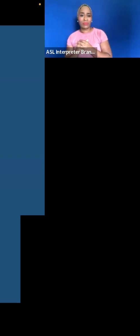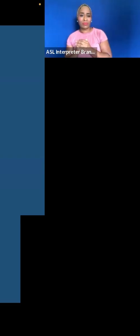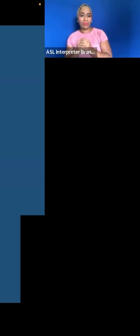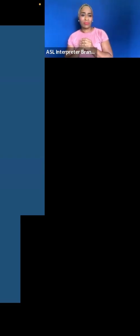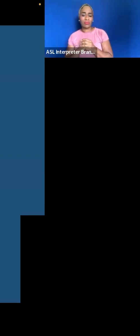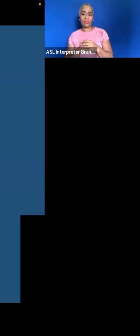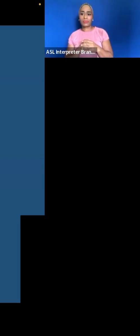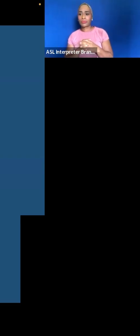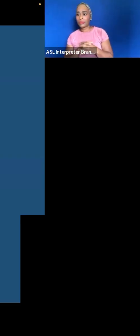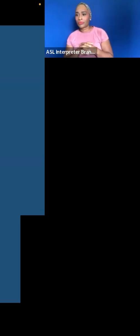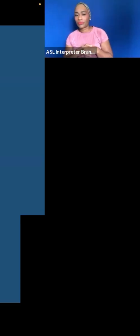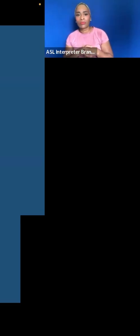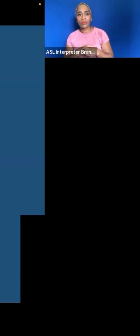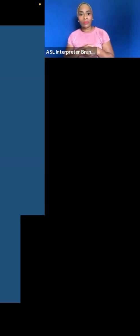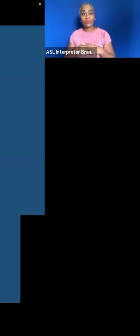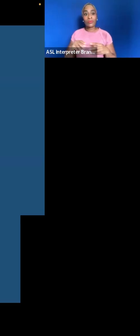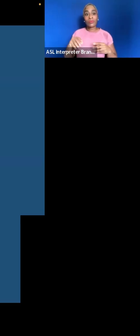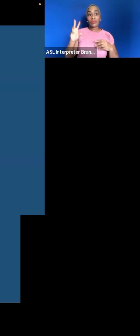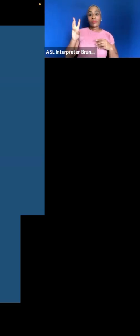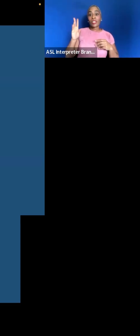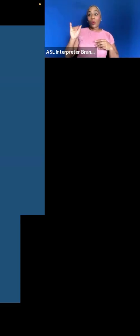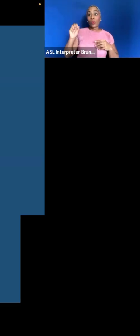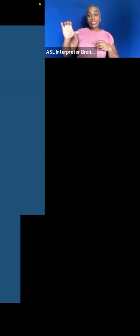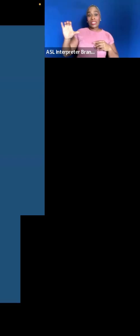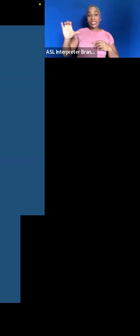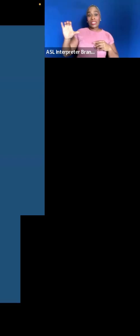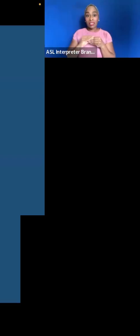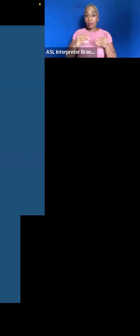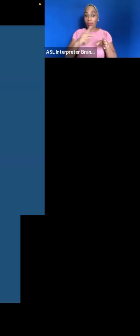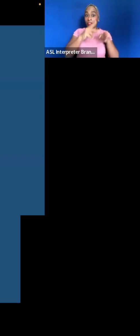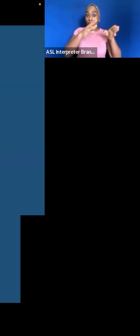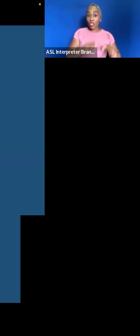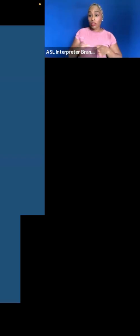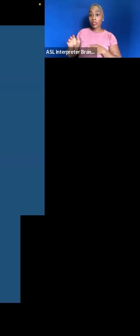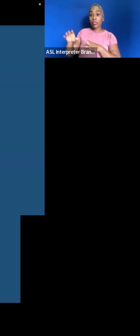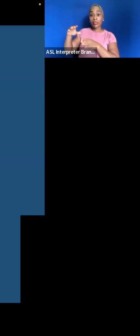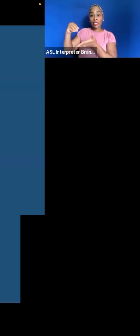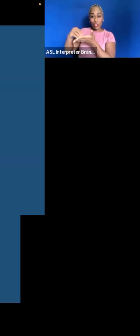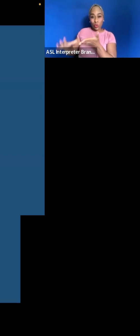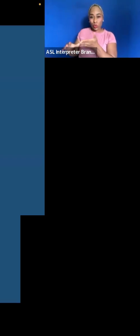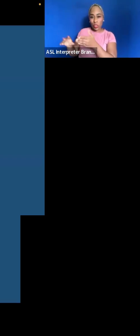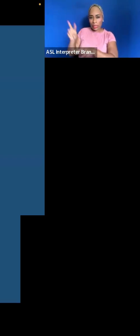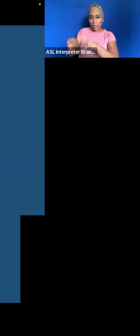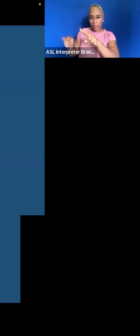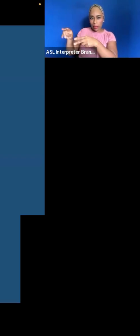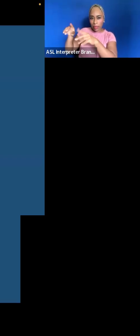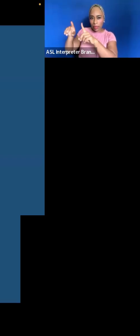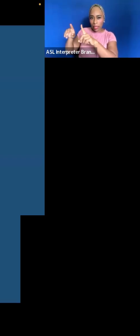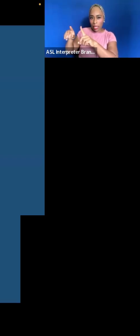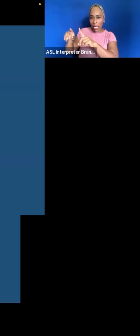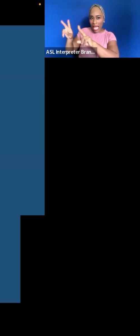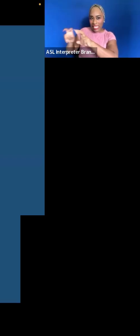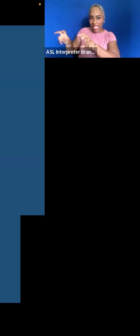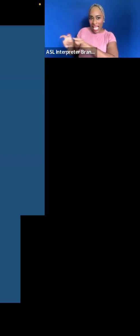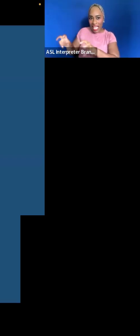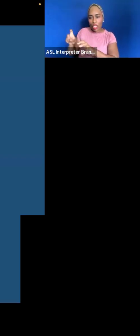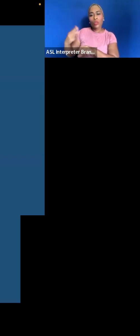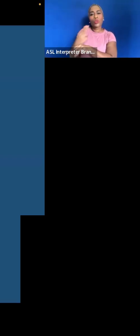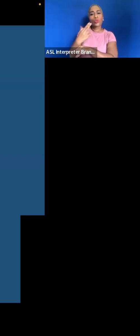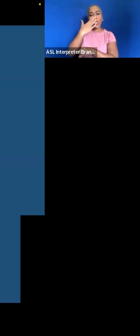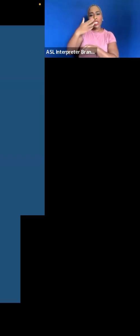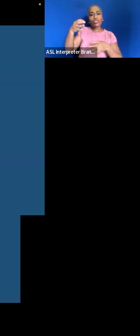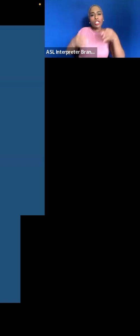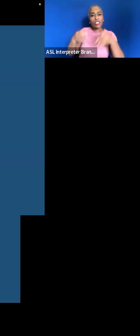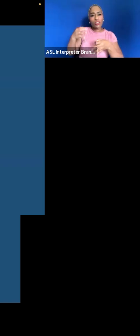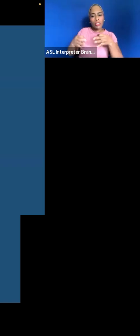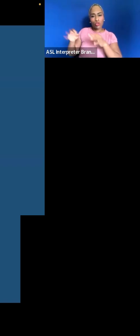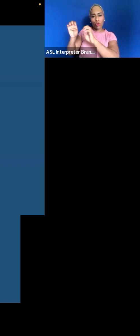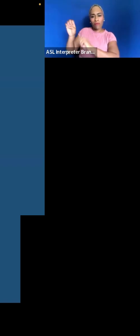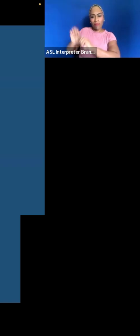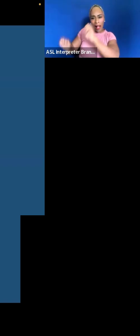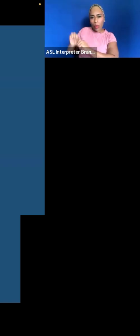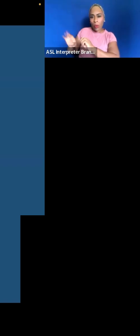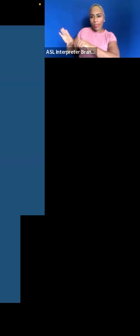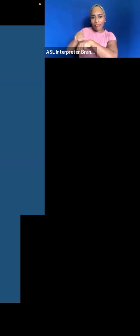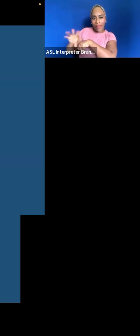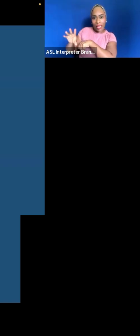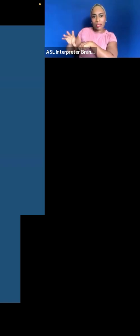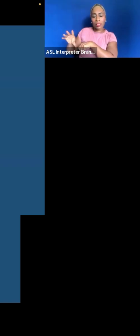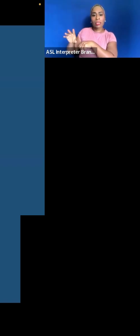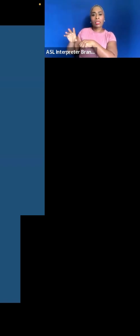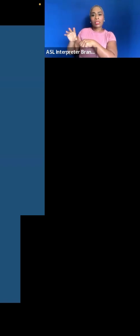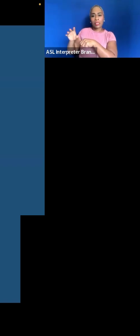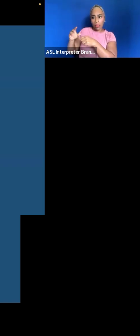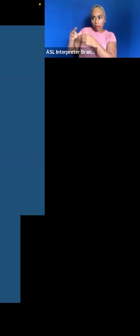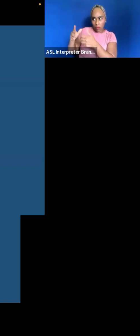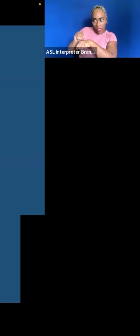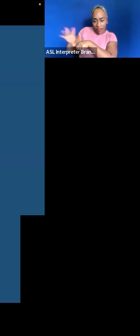But Wechsler himself says professionals who assess a child's functioning should rely on clinical judgment to evaluate the effects of modified procedures on test scores, despite the fact that some modifications